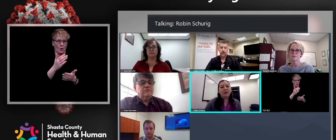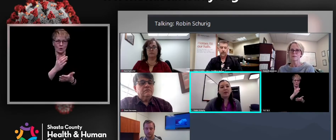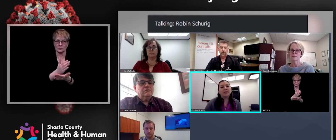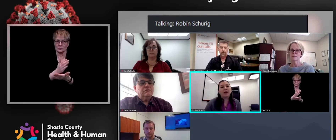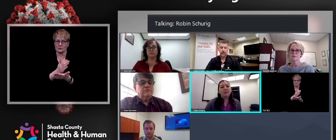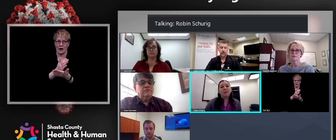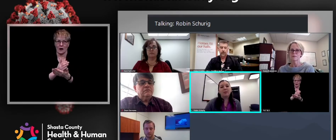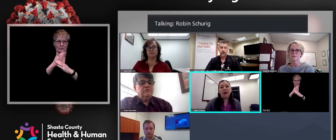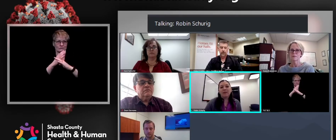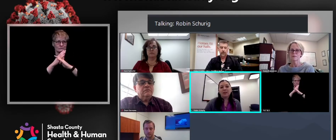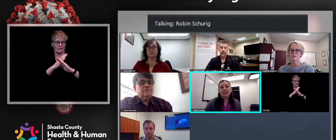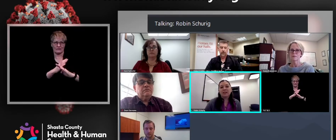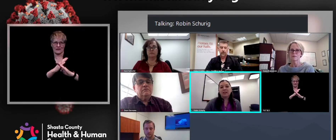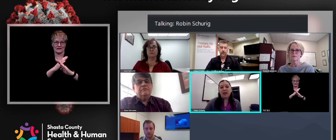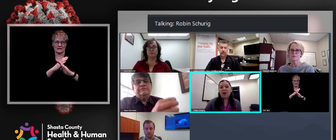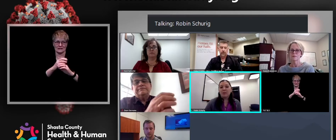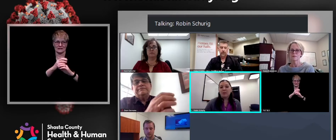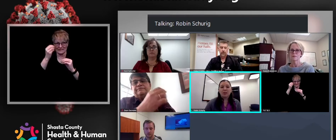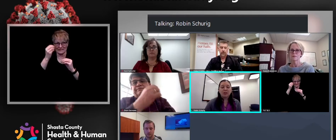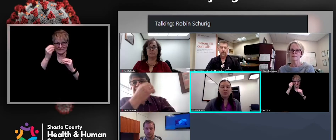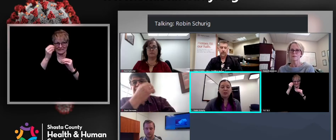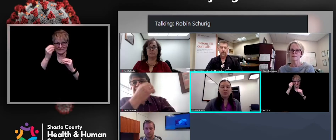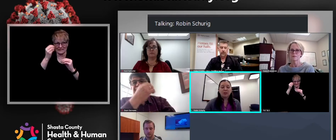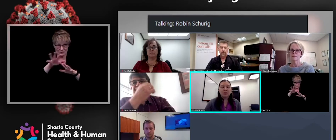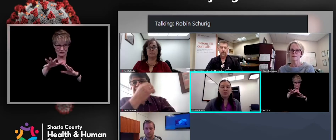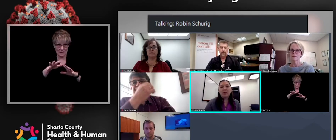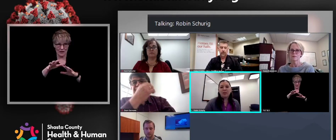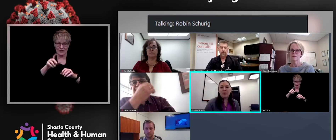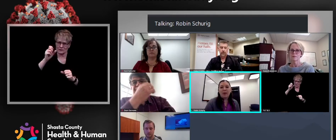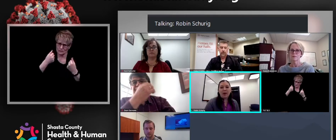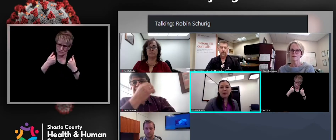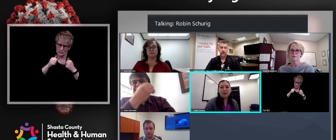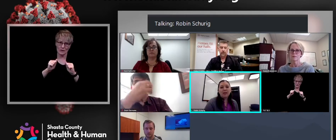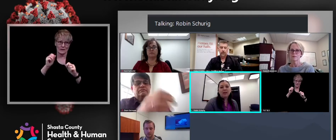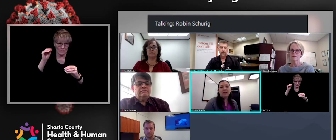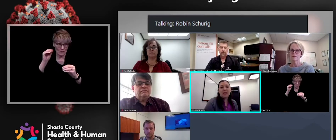rather, it's time to double our efforts to stay at home as much as possible, and when we do go out